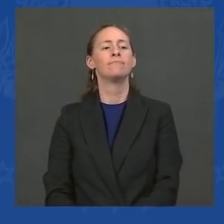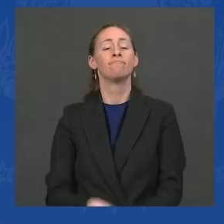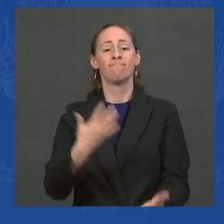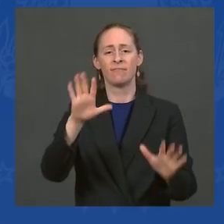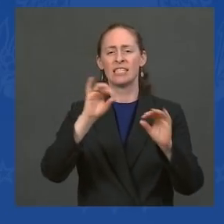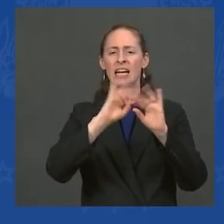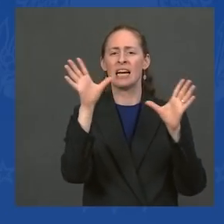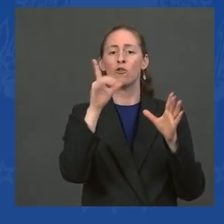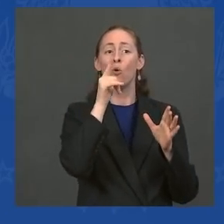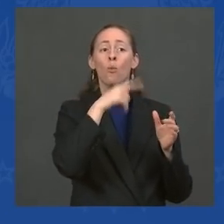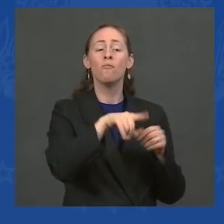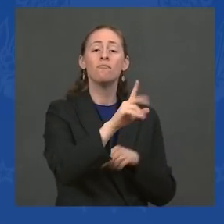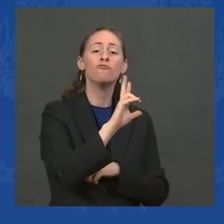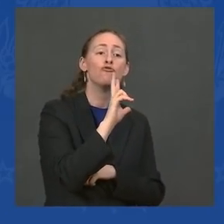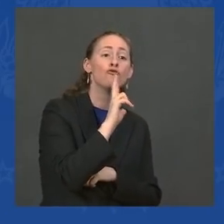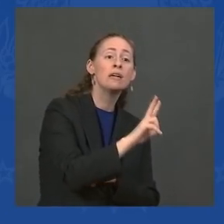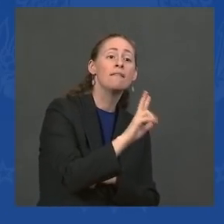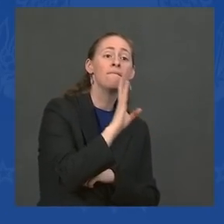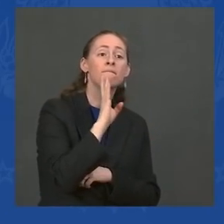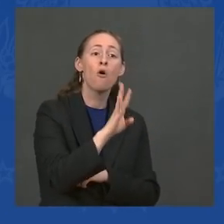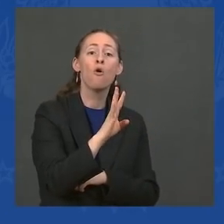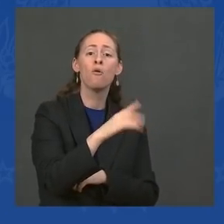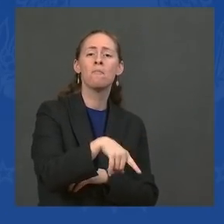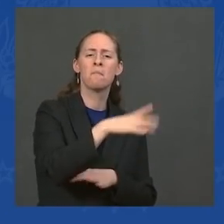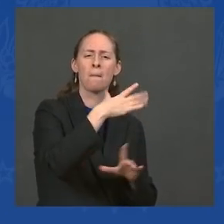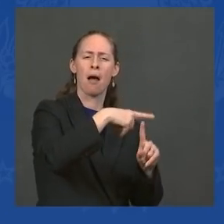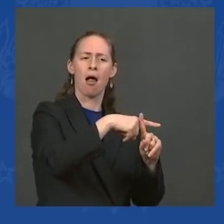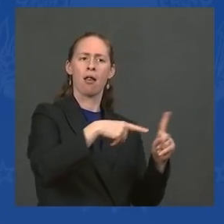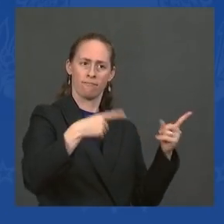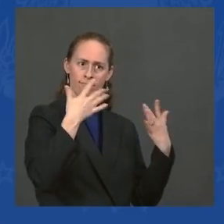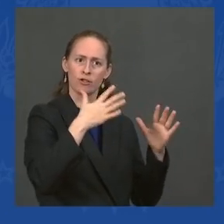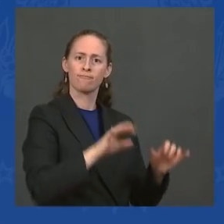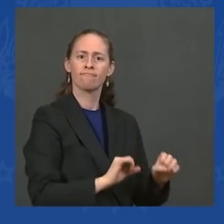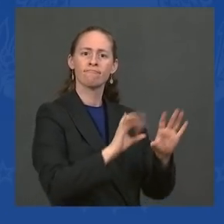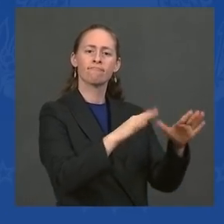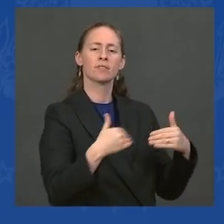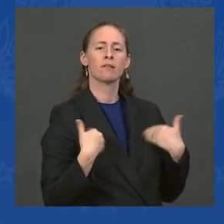are enrolled in early education childhood -- childhood education, like you're doing here.